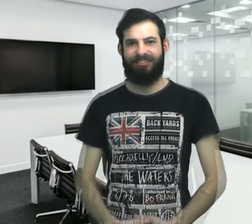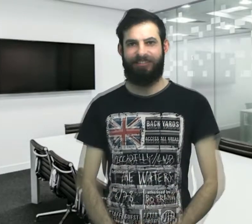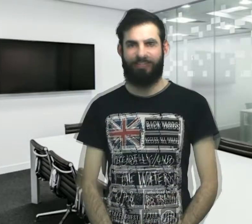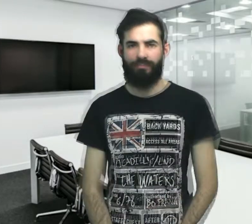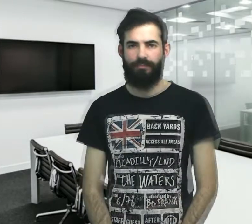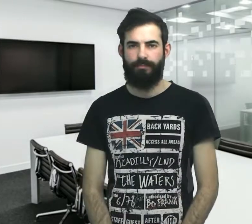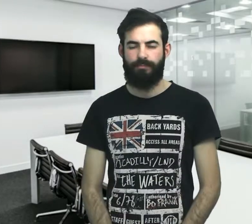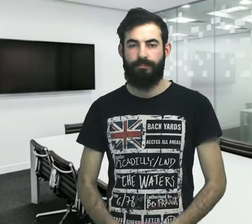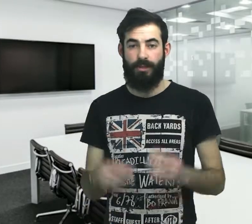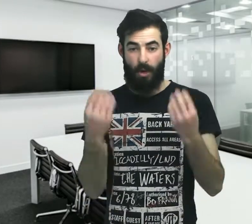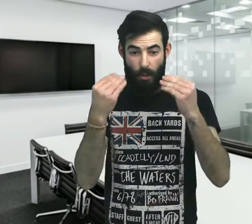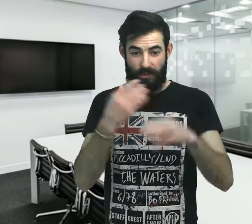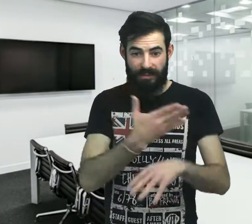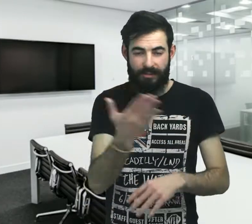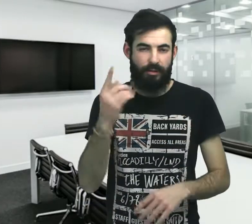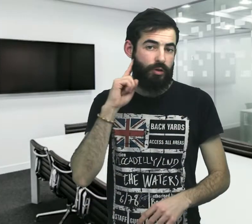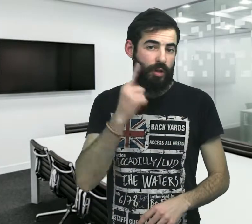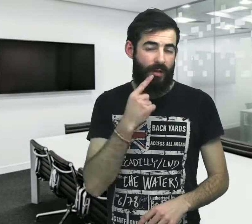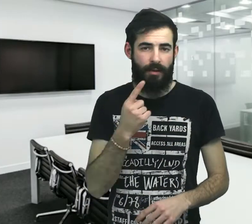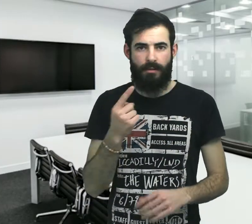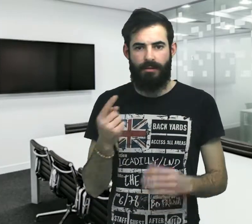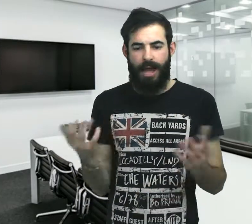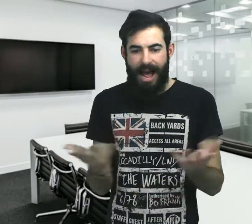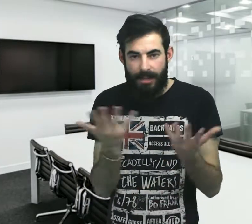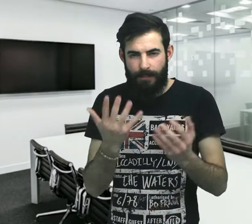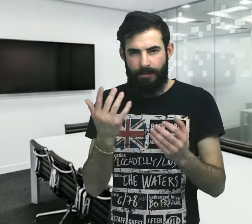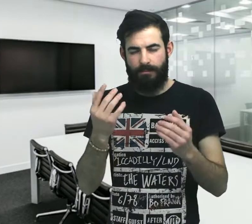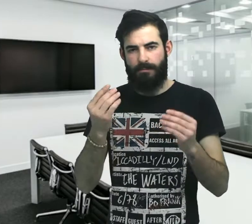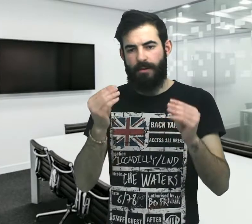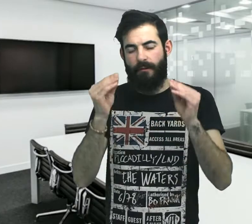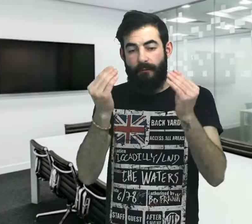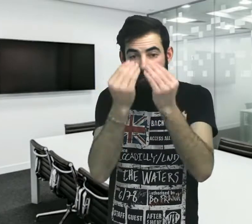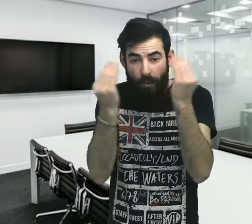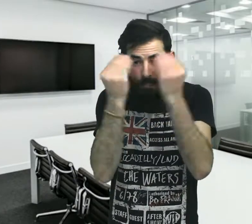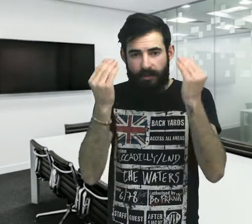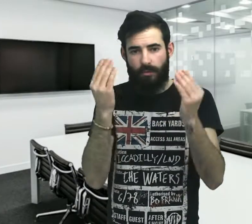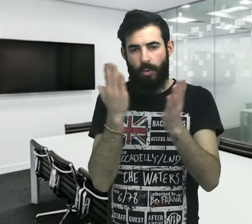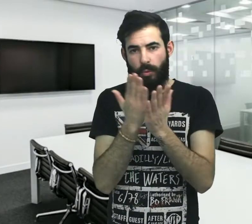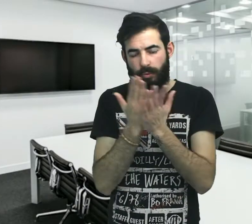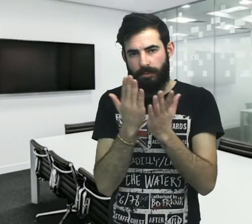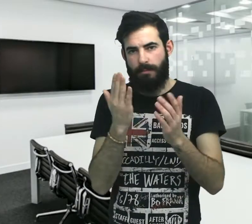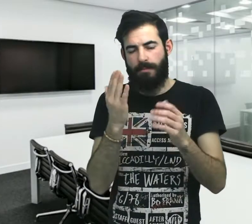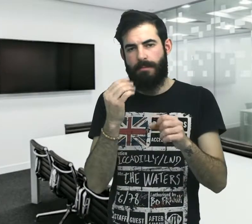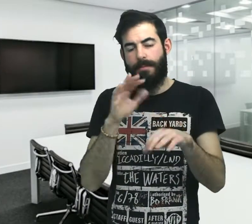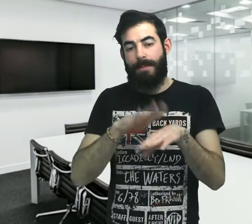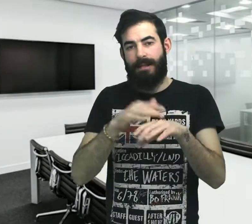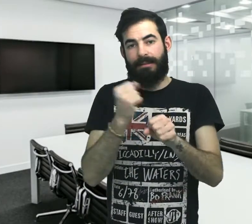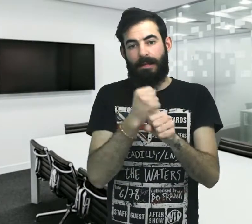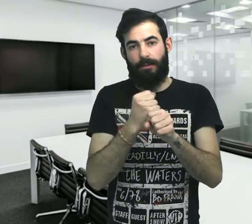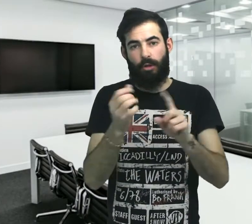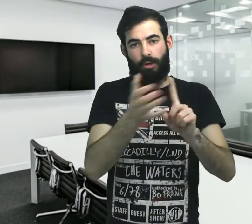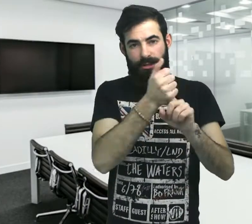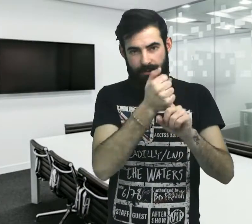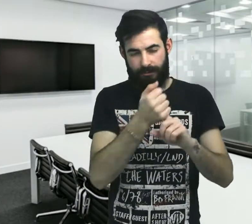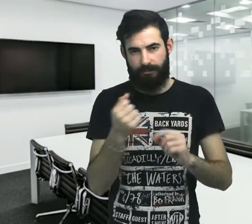Deaf young people must be encourage to get training, to do courses to find work.